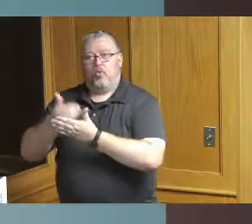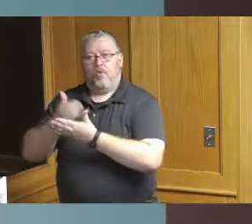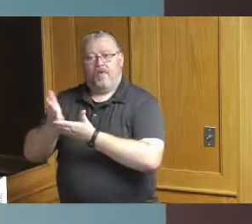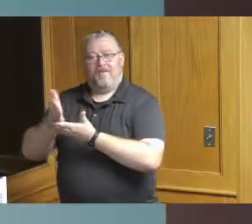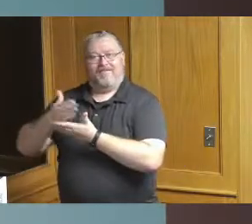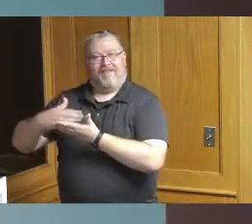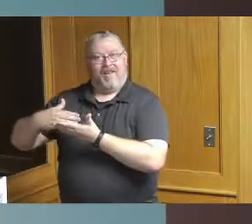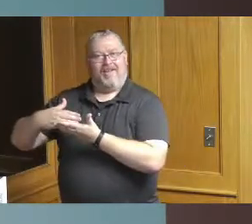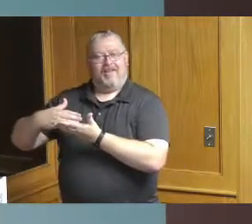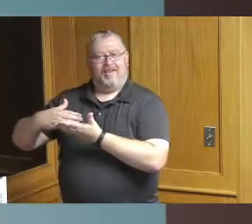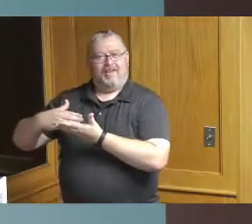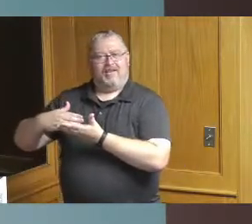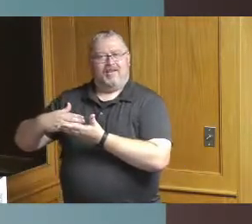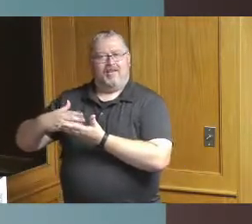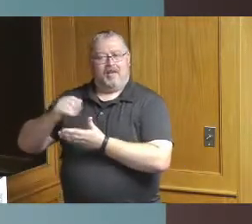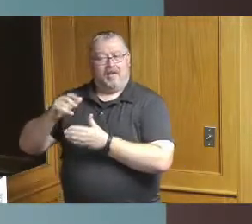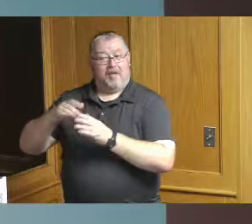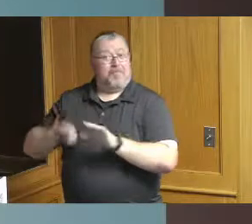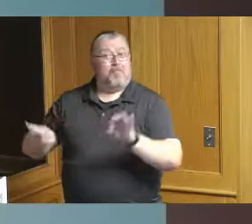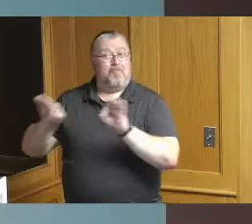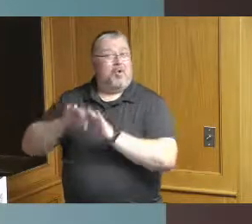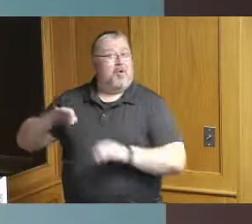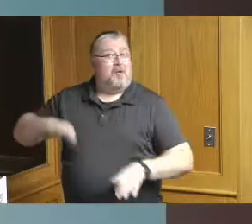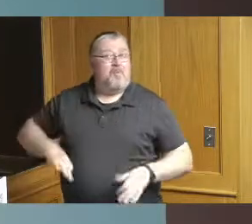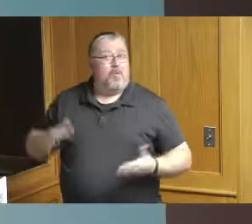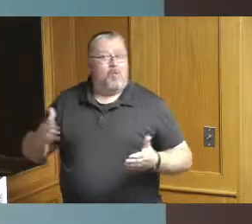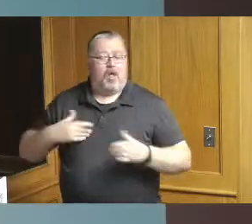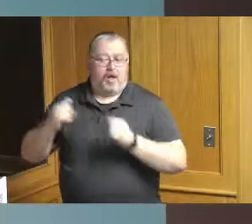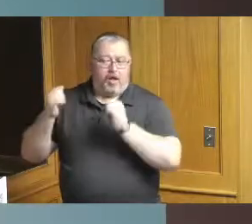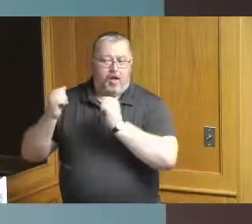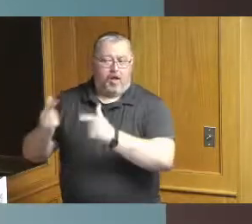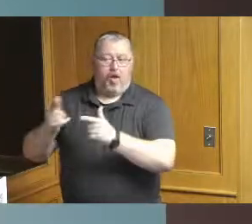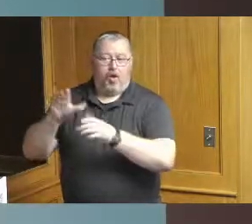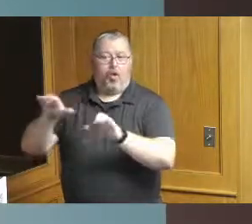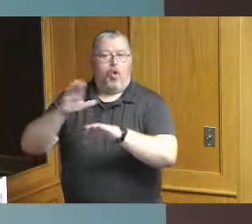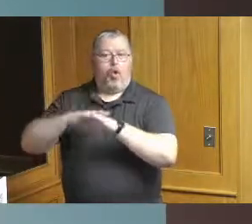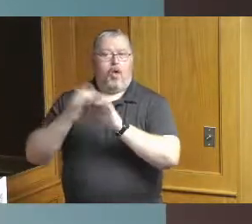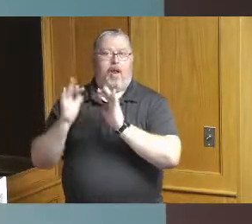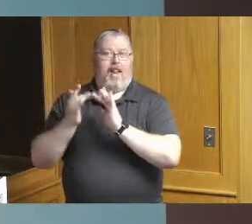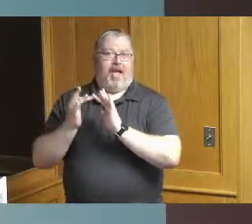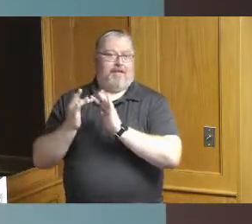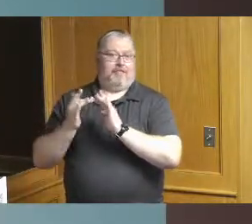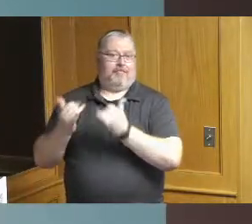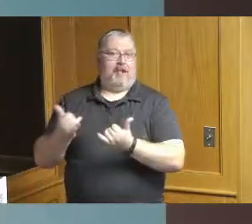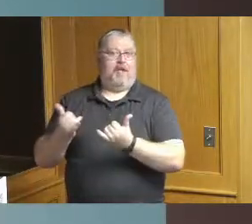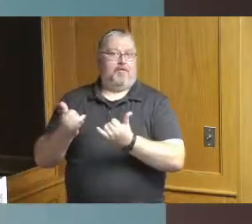and the key benefits are everything is going to be completely online right from the customer applying